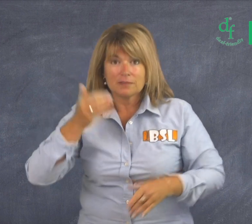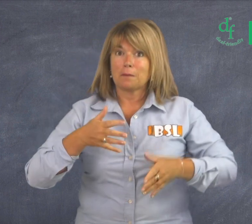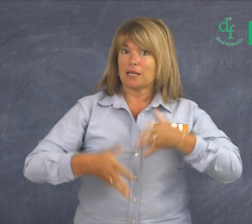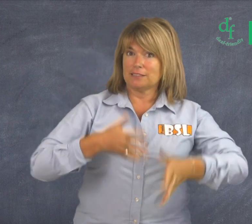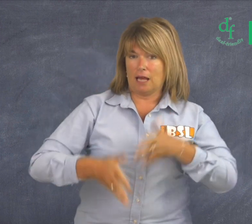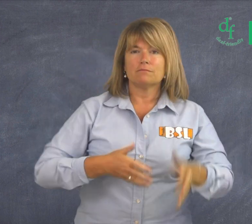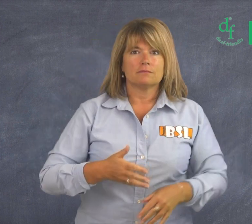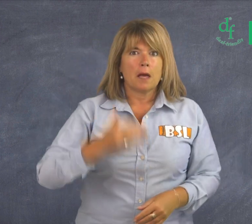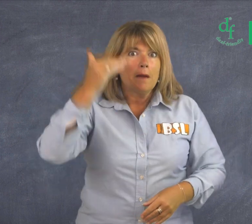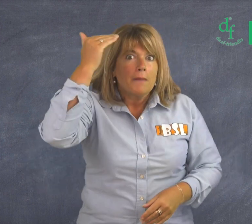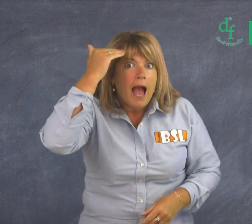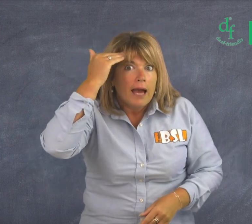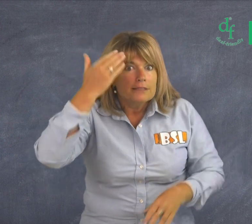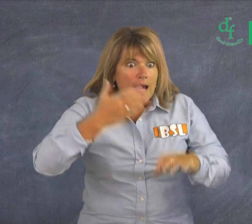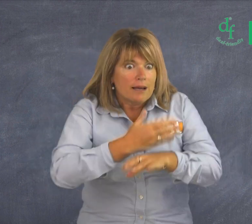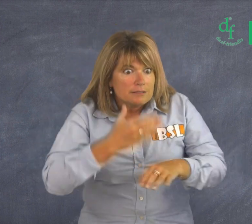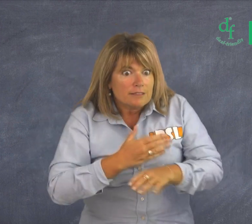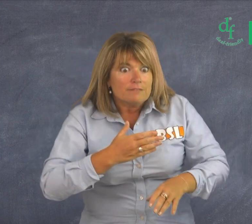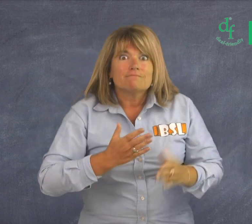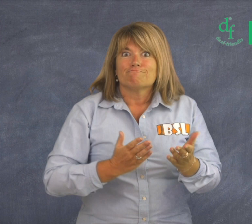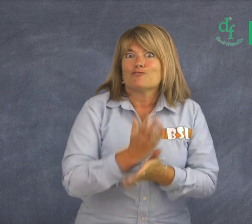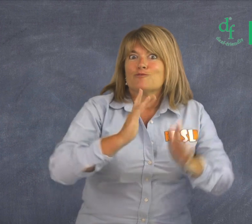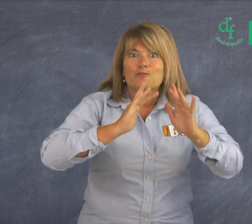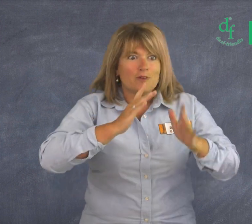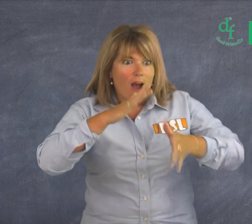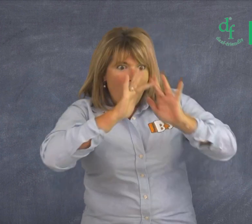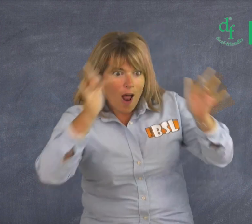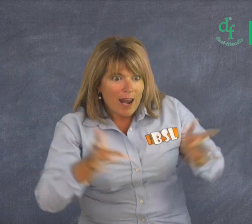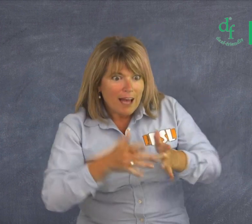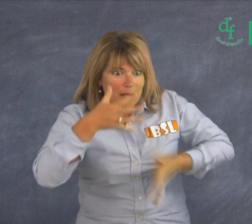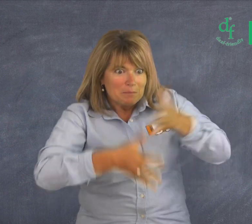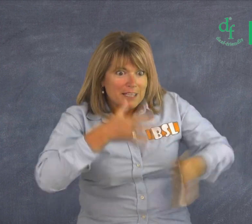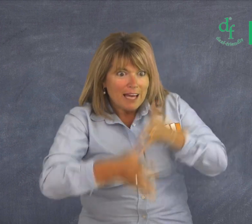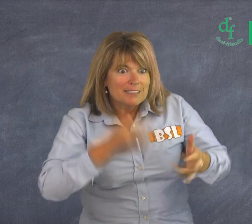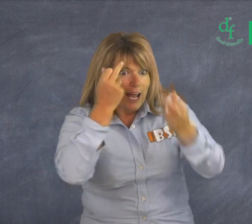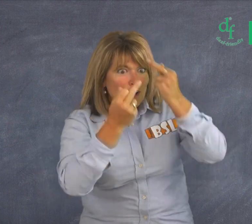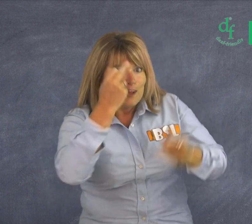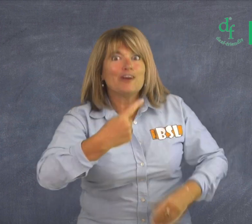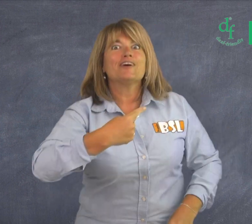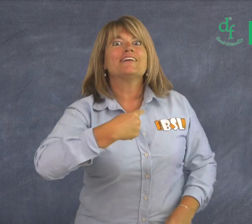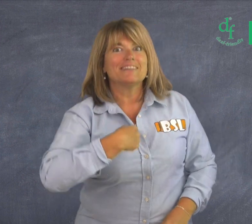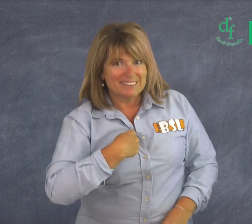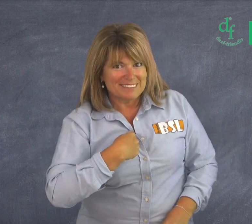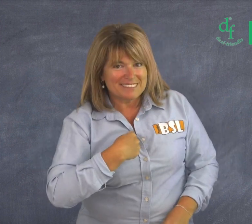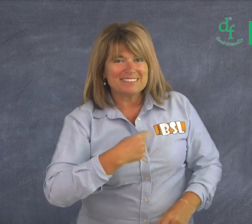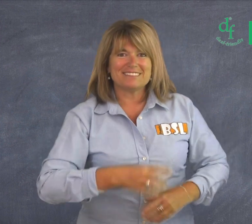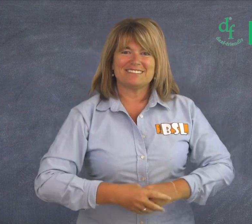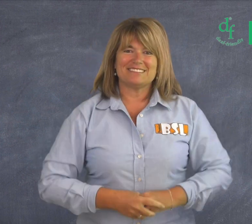In BSL I keep my mind active by learning BSL online.